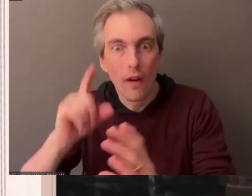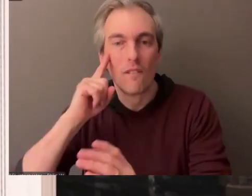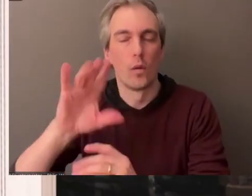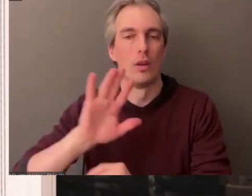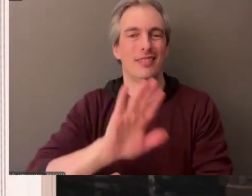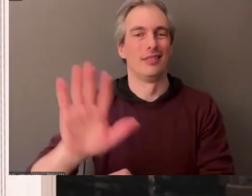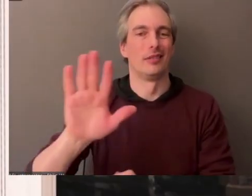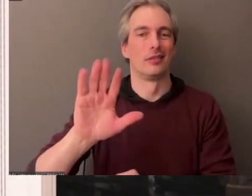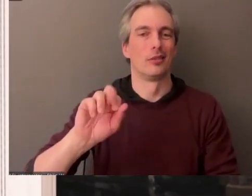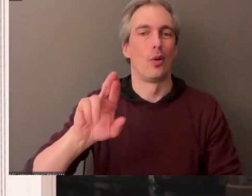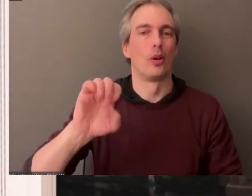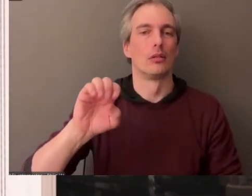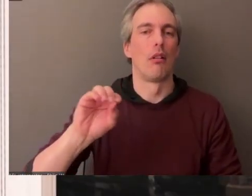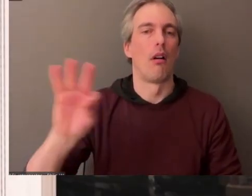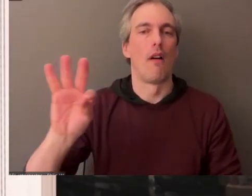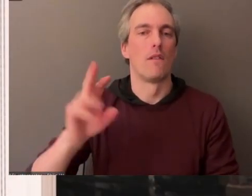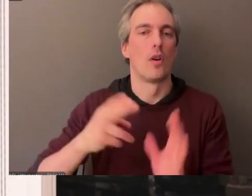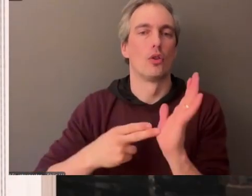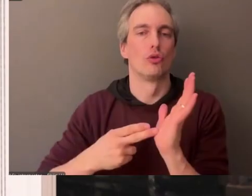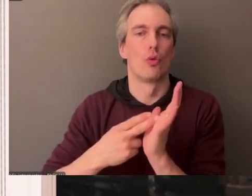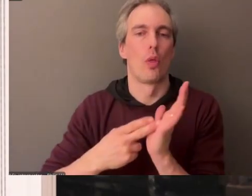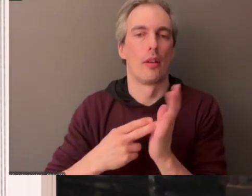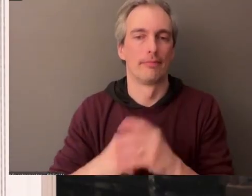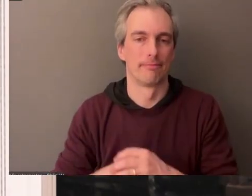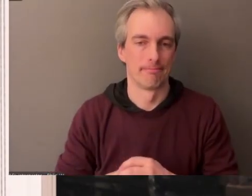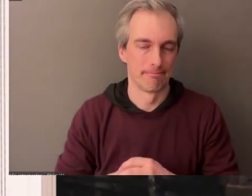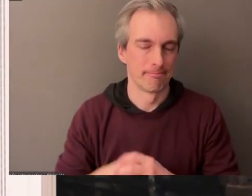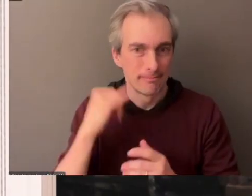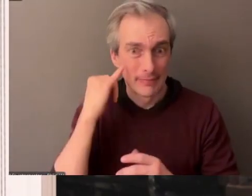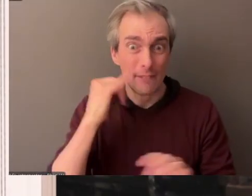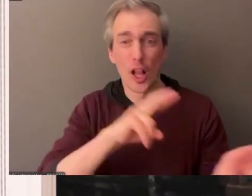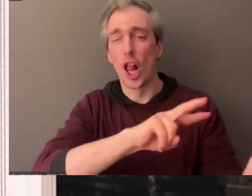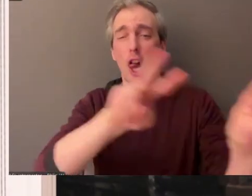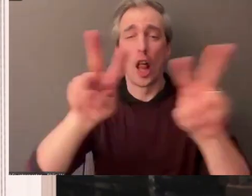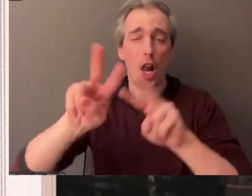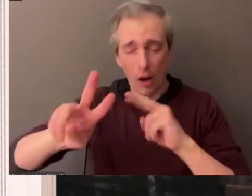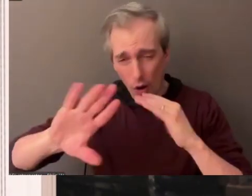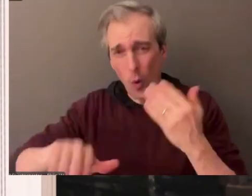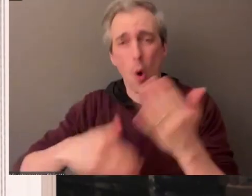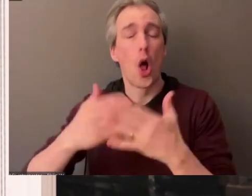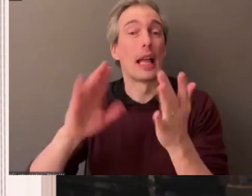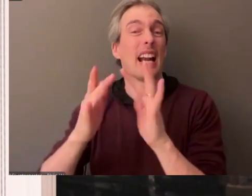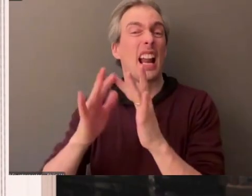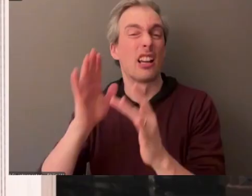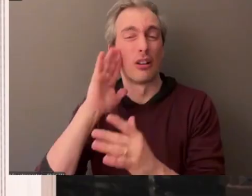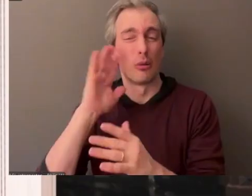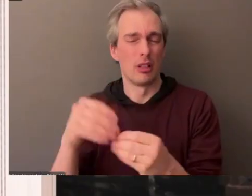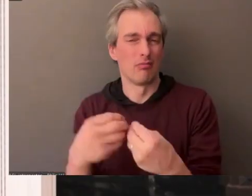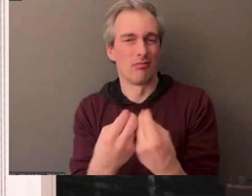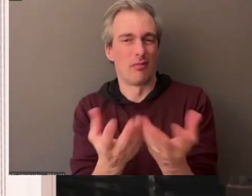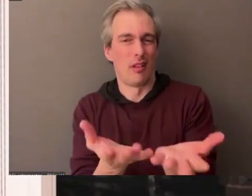It's going to do a pretty mediocre job. That was like four sentences. I'm sorry. That's great.